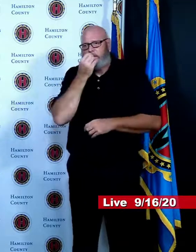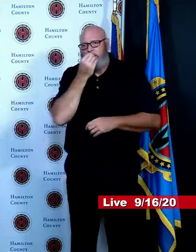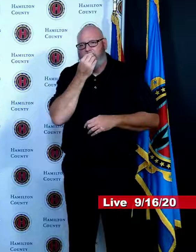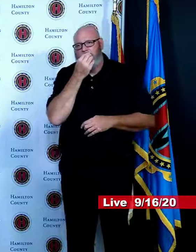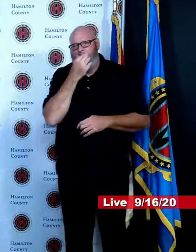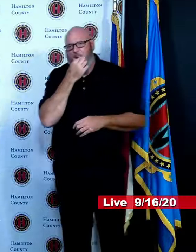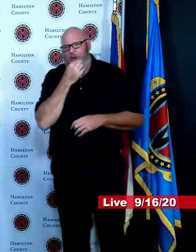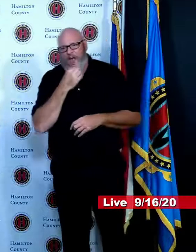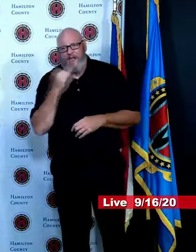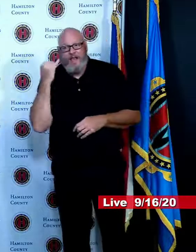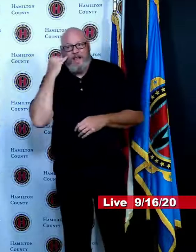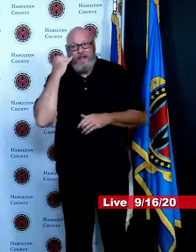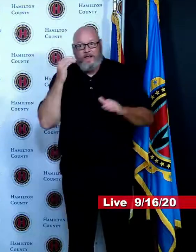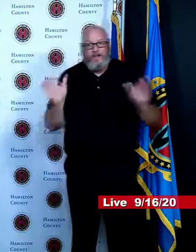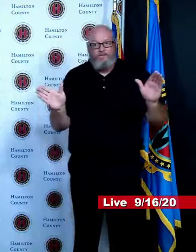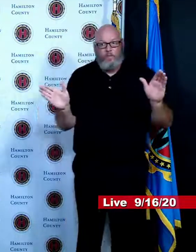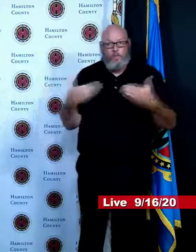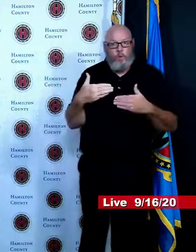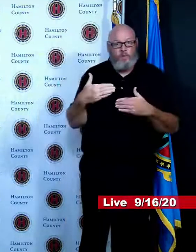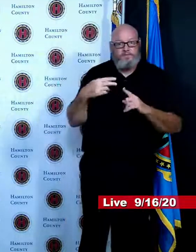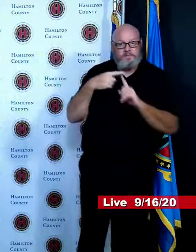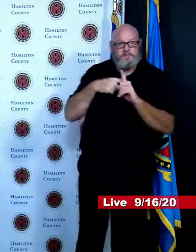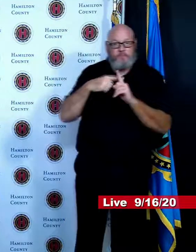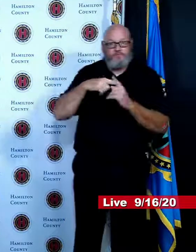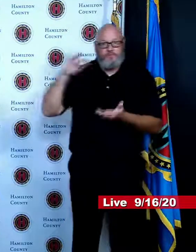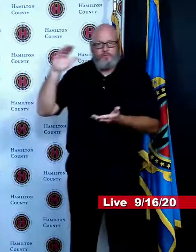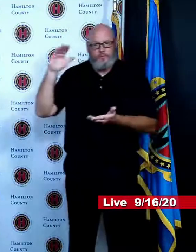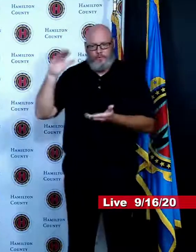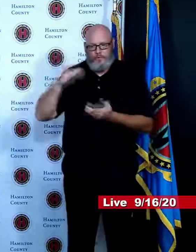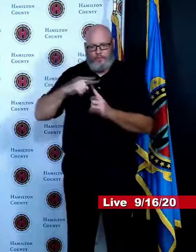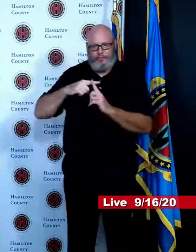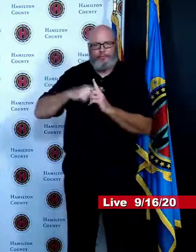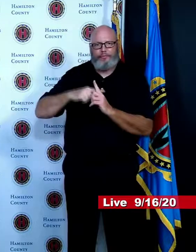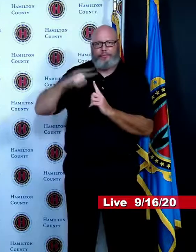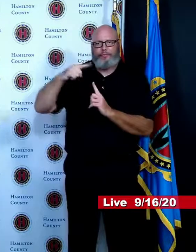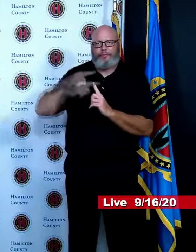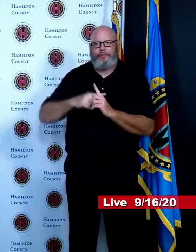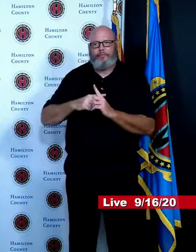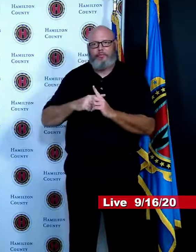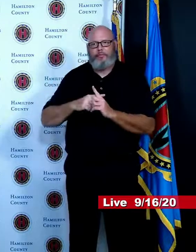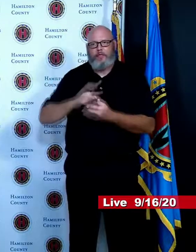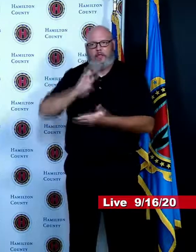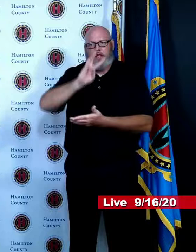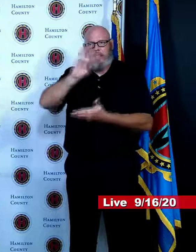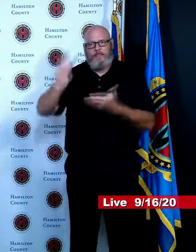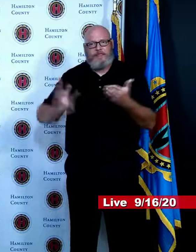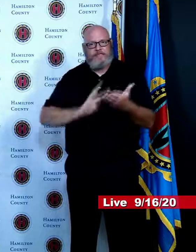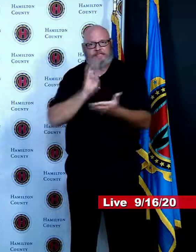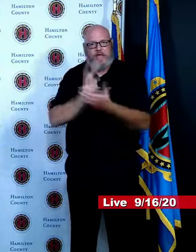not want to waste one precious dose of vaccine and so that's why a lot of this preparation is necessary now so we know exactly